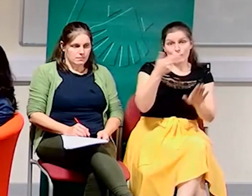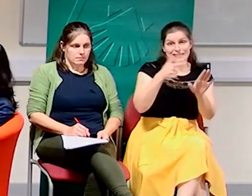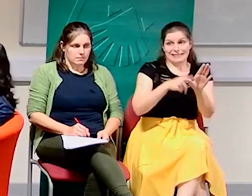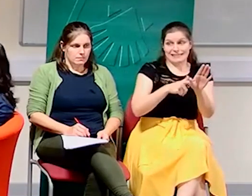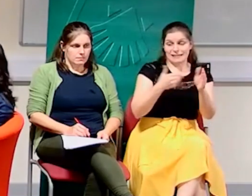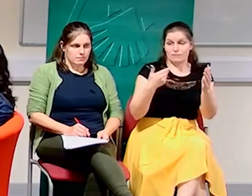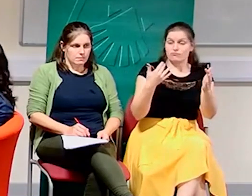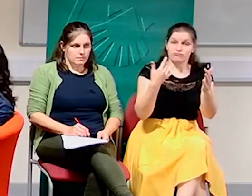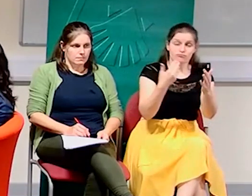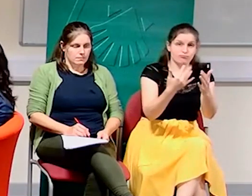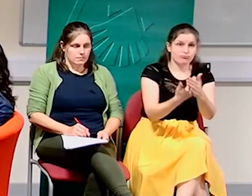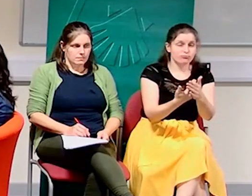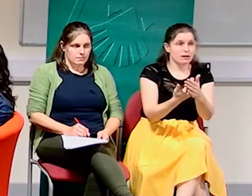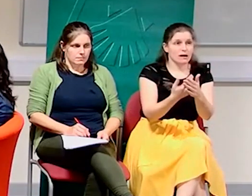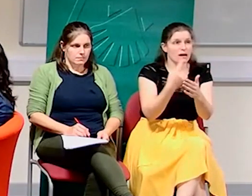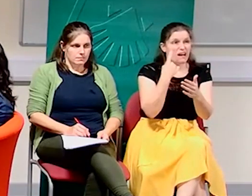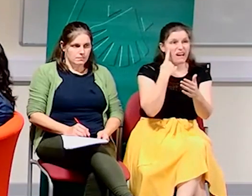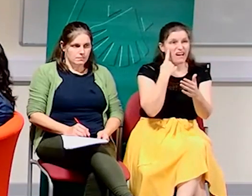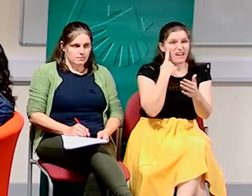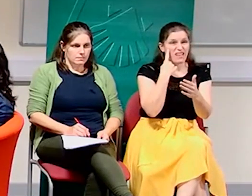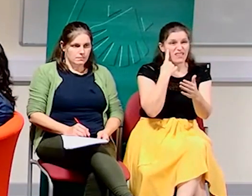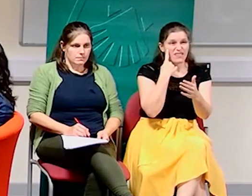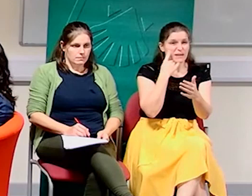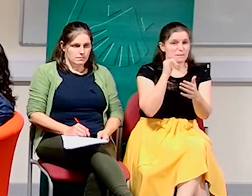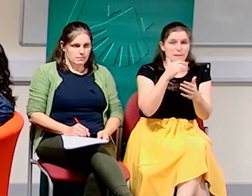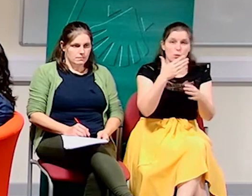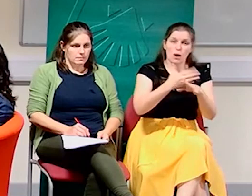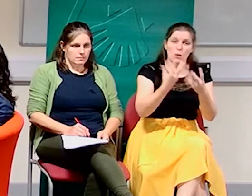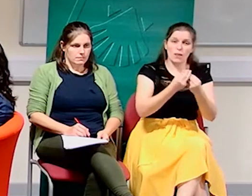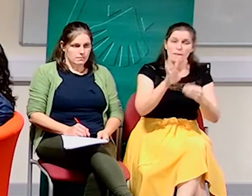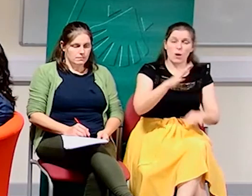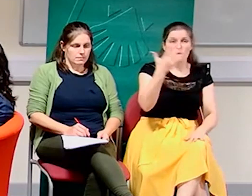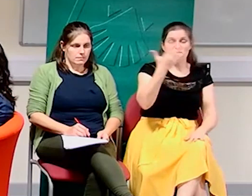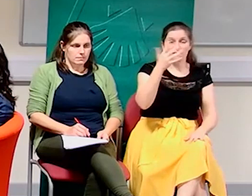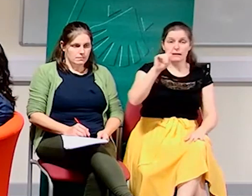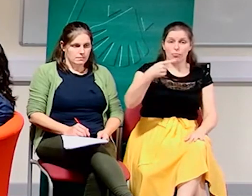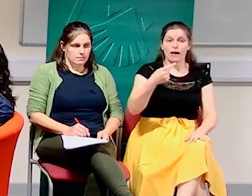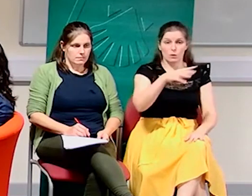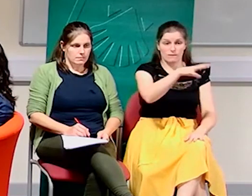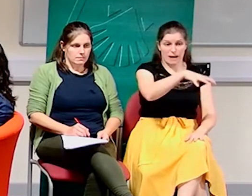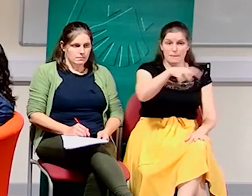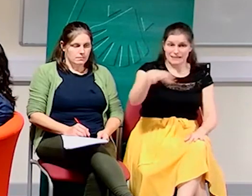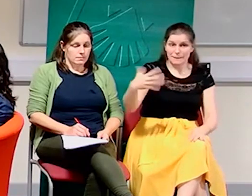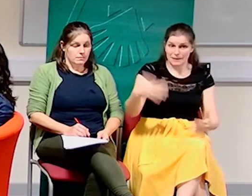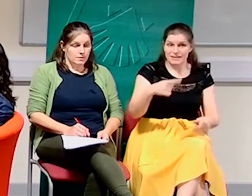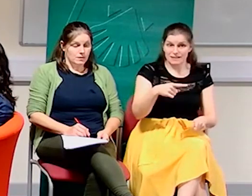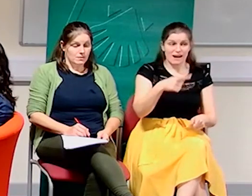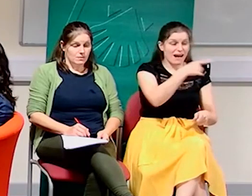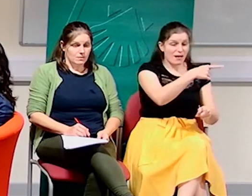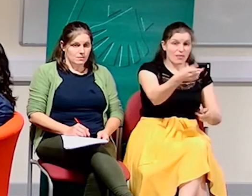we've worked probably up to 15,000 families um and they tell us we've made a real difference in